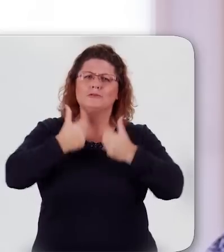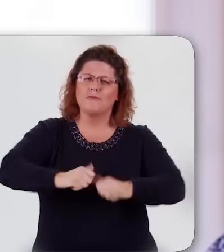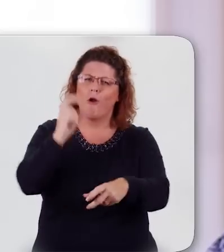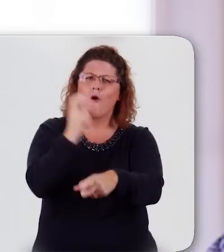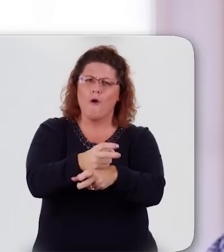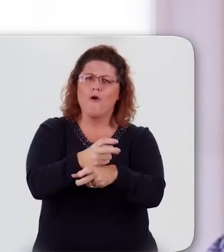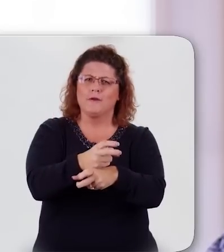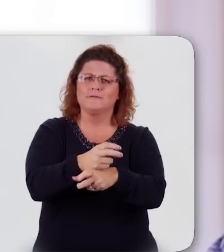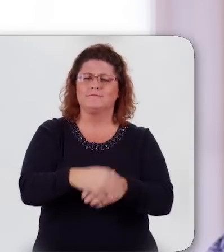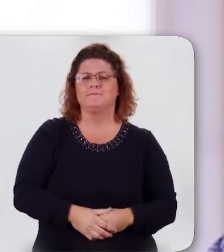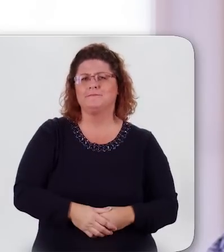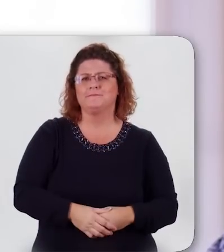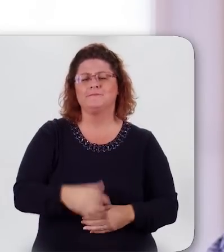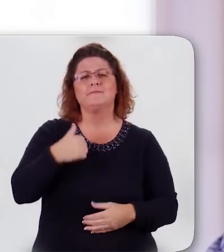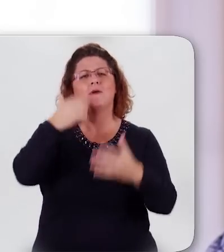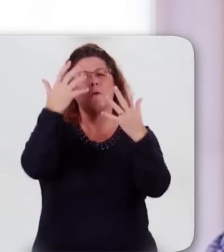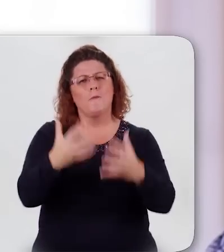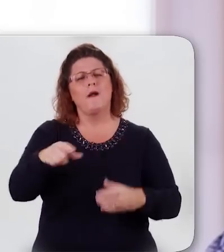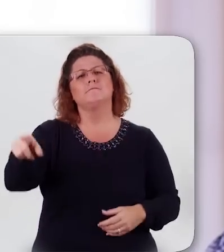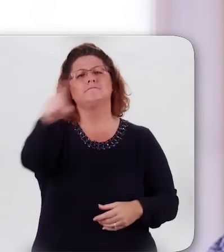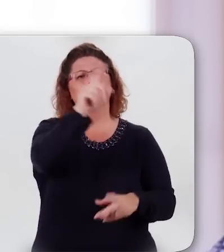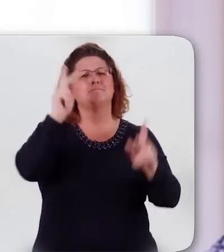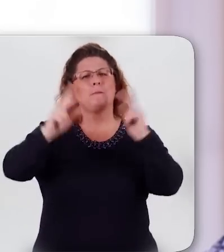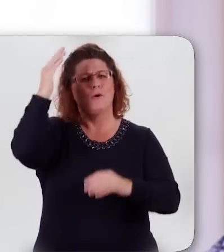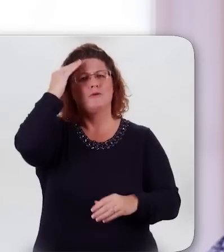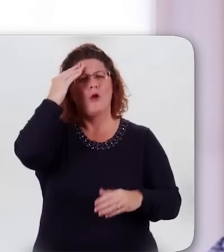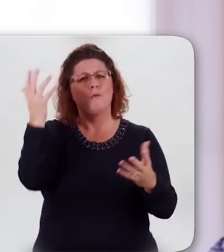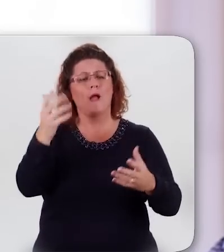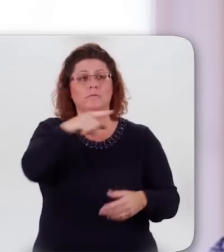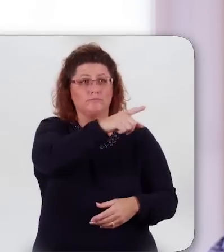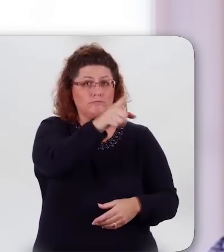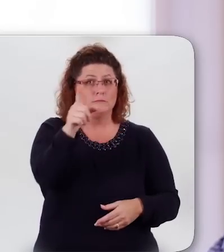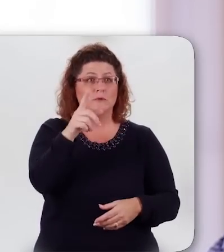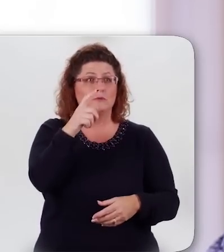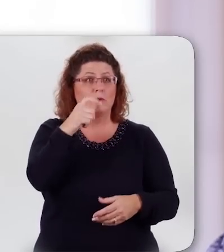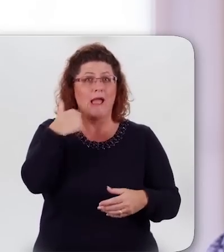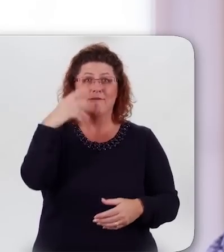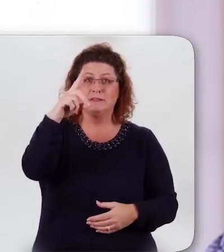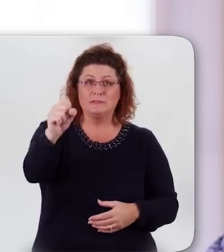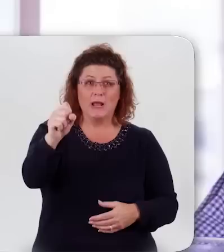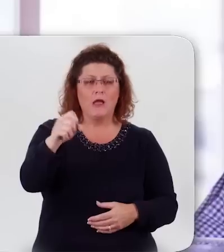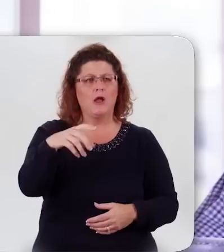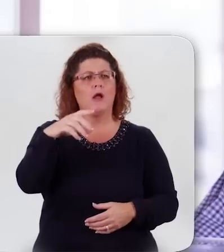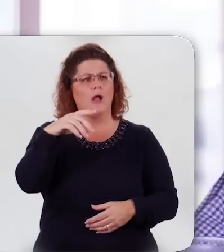I would tell people who don't have disabilities